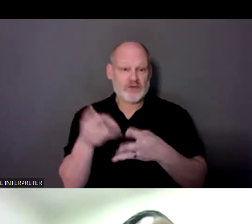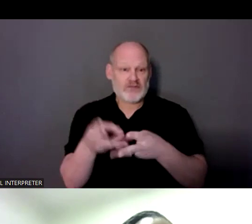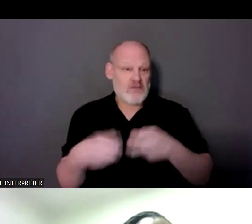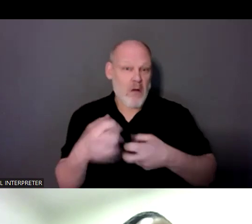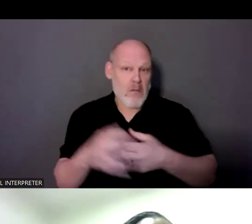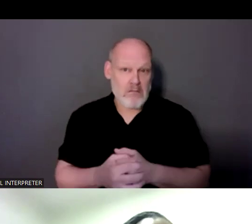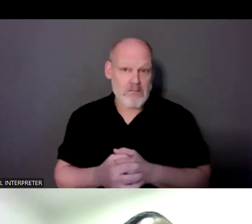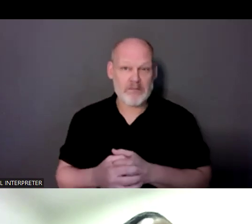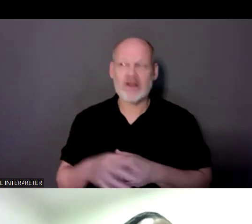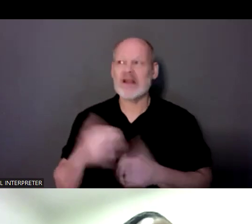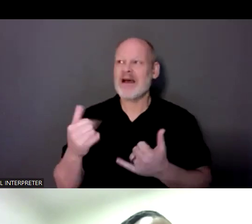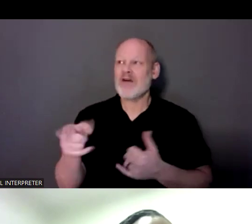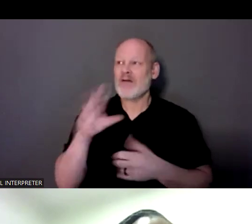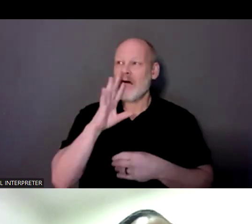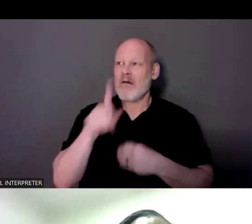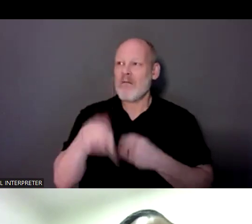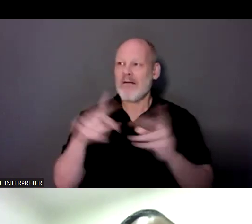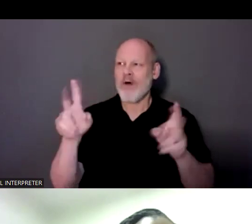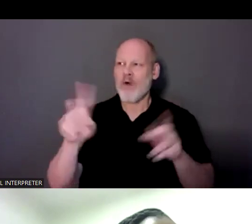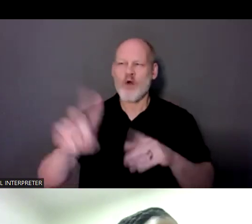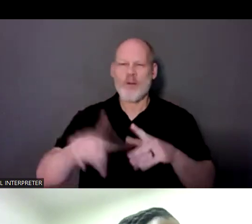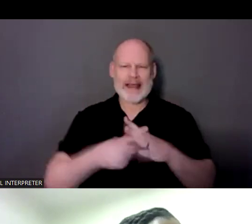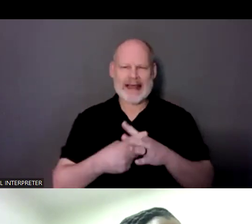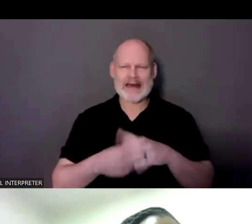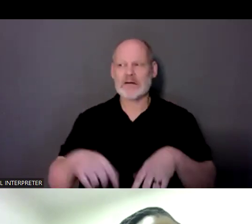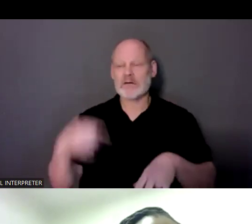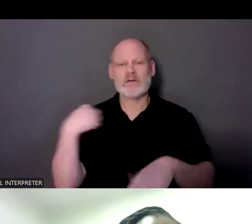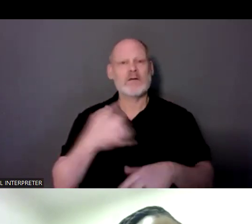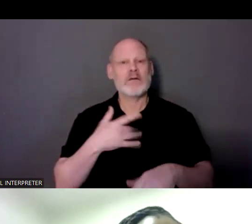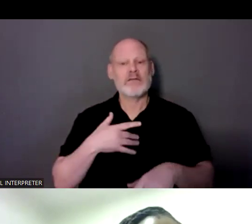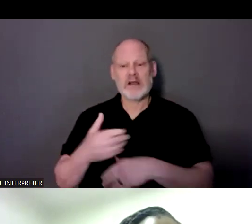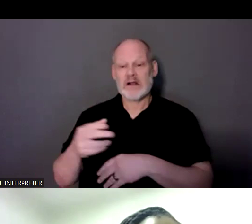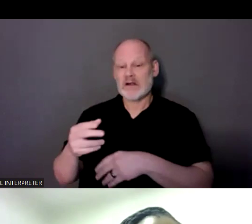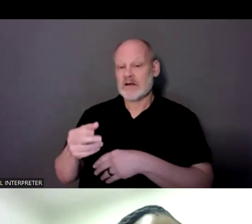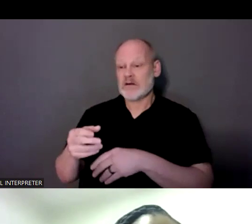was building that trust with families as well; and where we started was with Shelby.